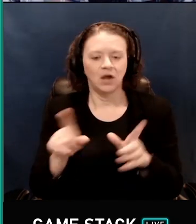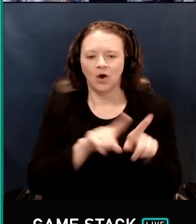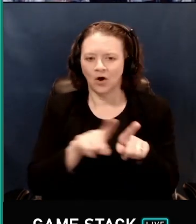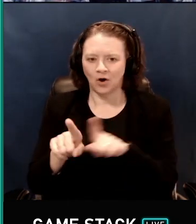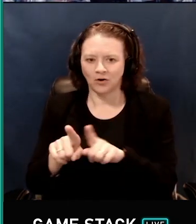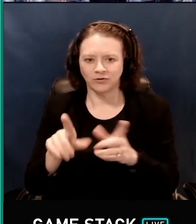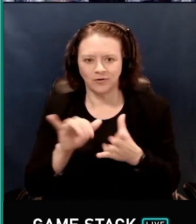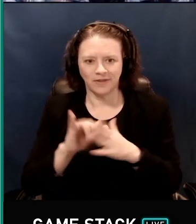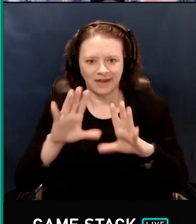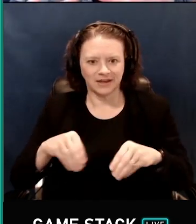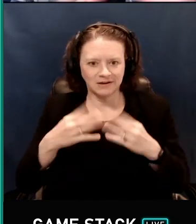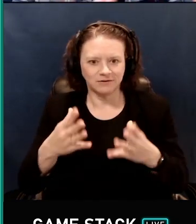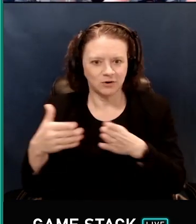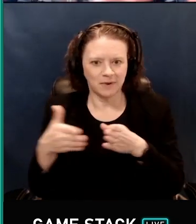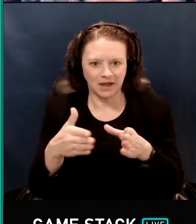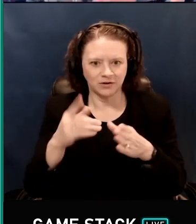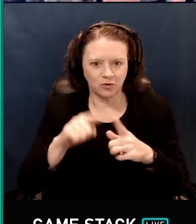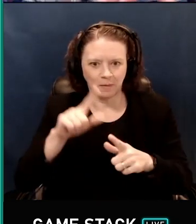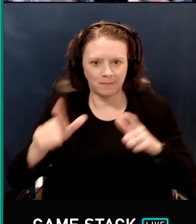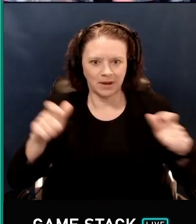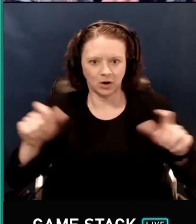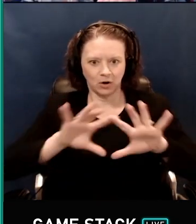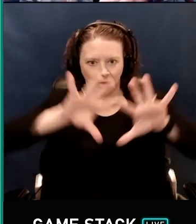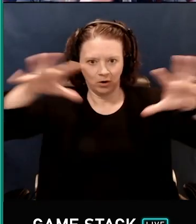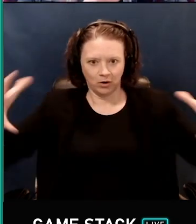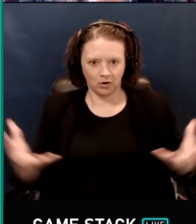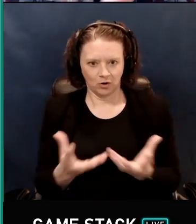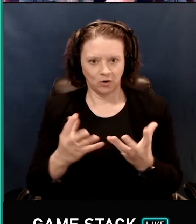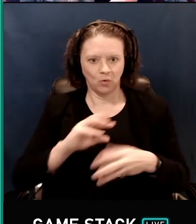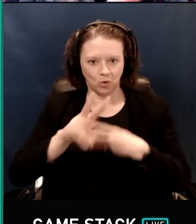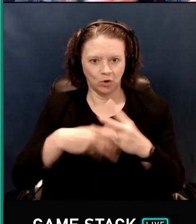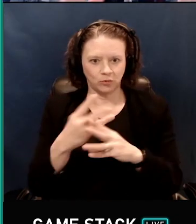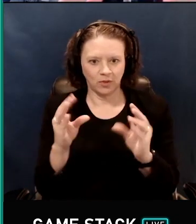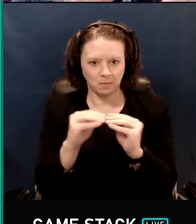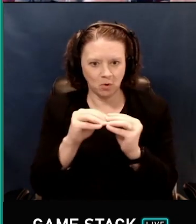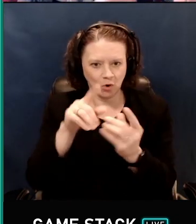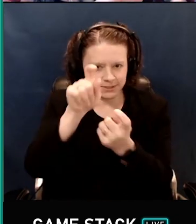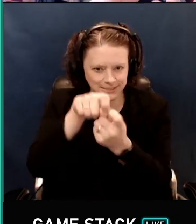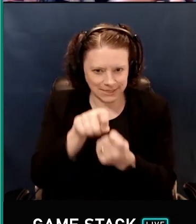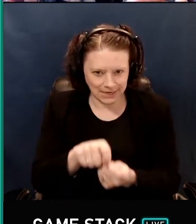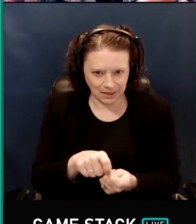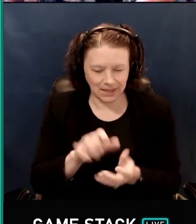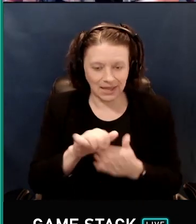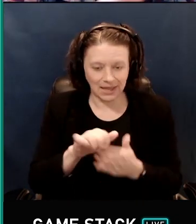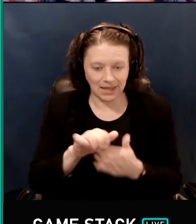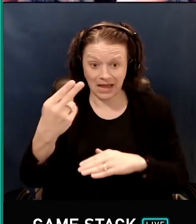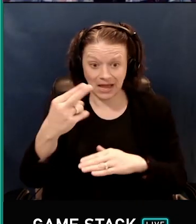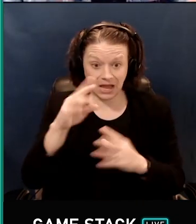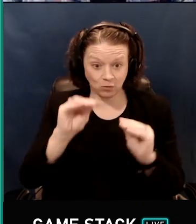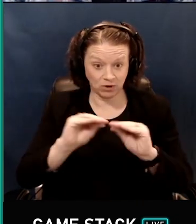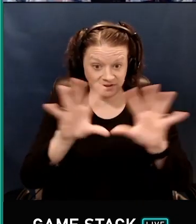and higher rez detail only where you need it, because you're being very selective as to where you want the high detail.